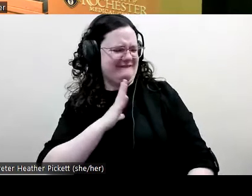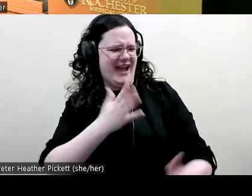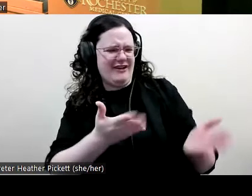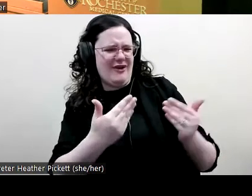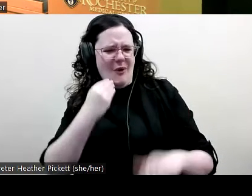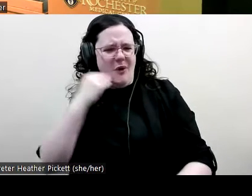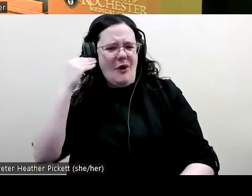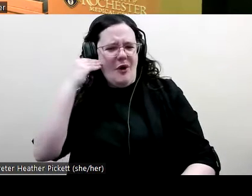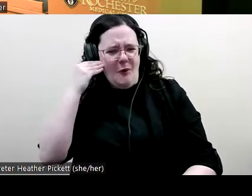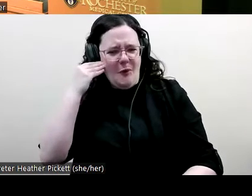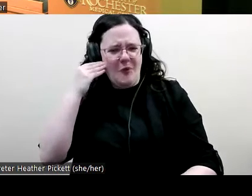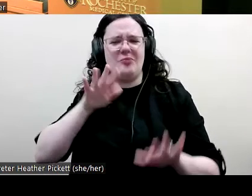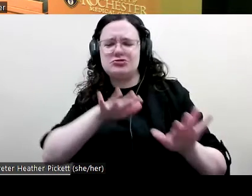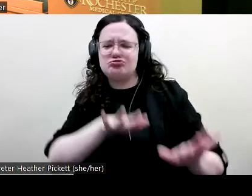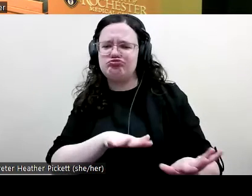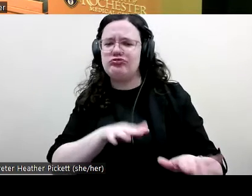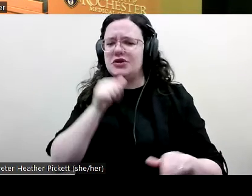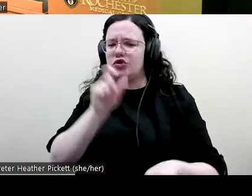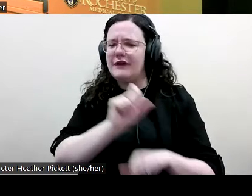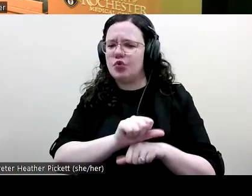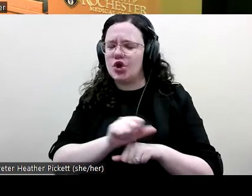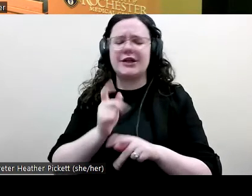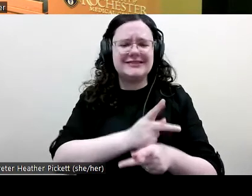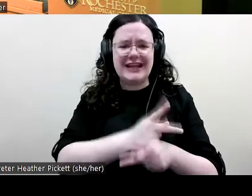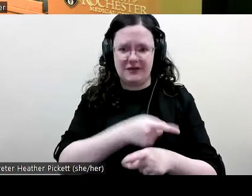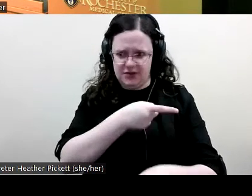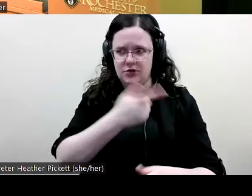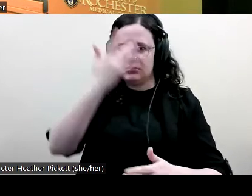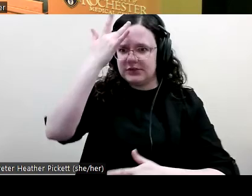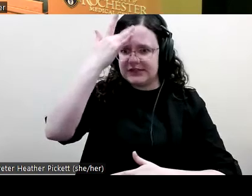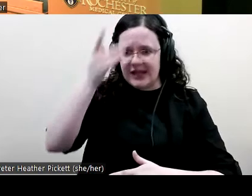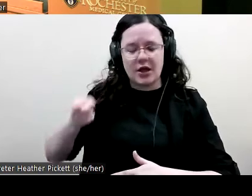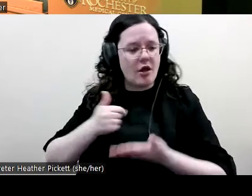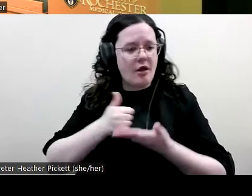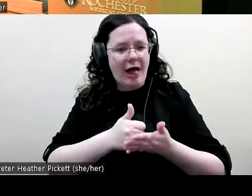sick and parents are trying to help them in the best way that they possibly can um and pushing